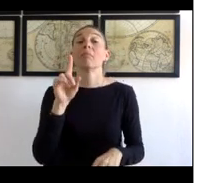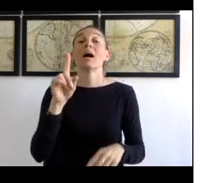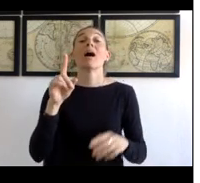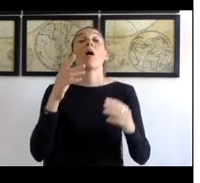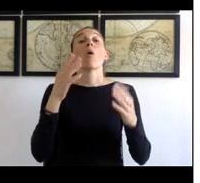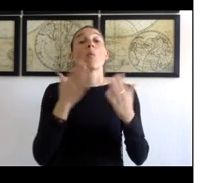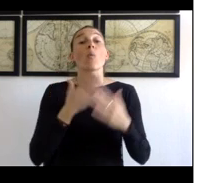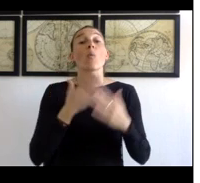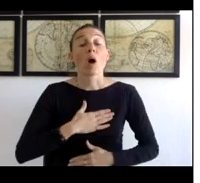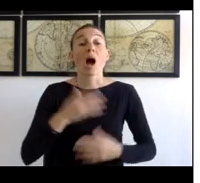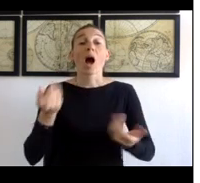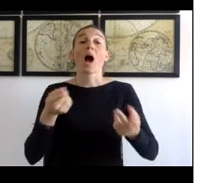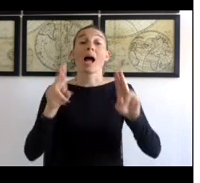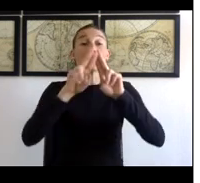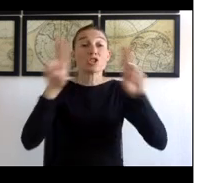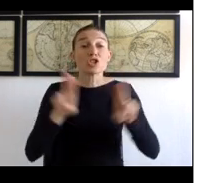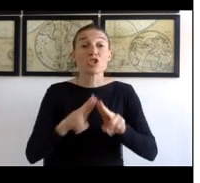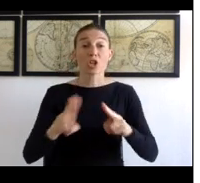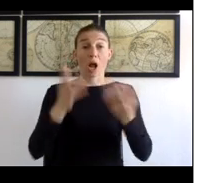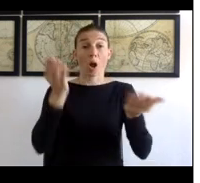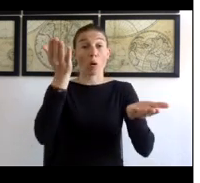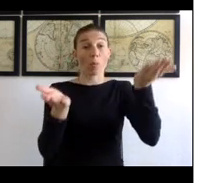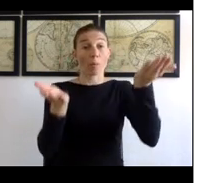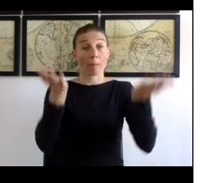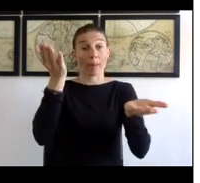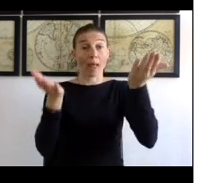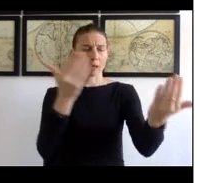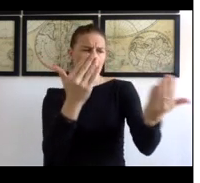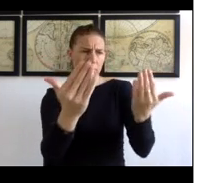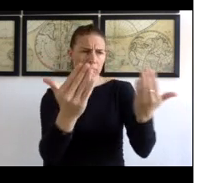it's recommended to use as a cut-off point a lot of difficulty.